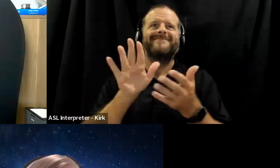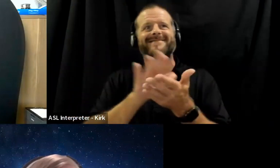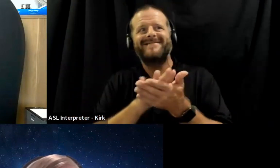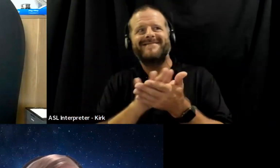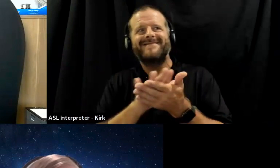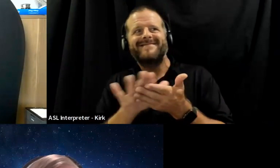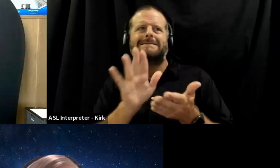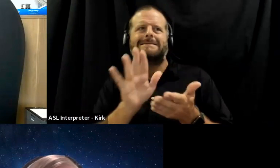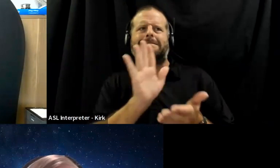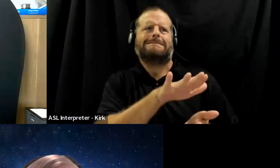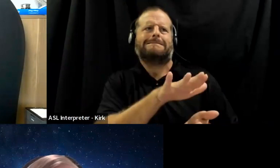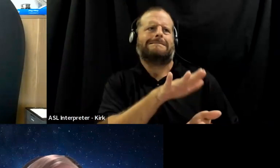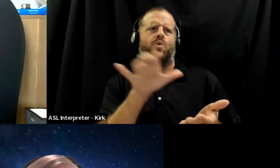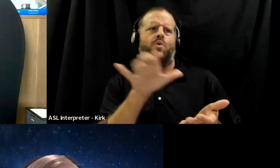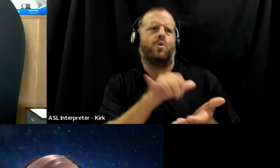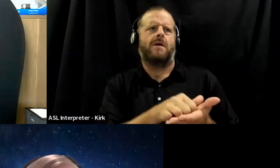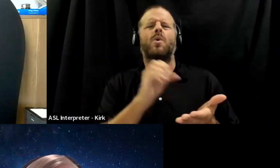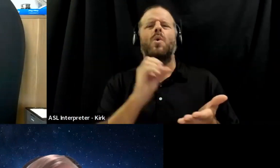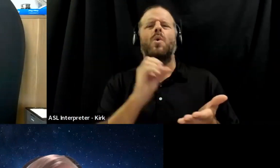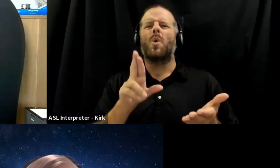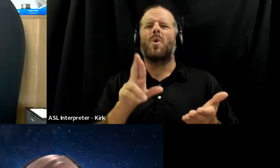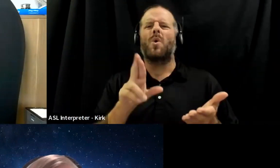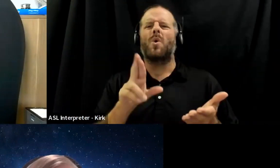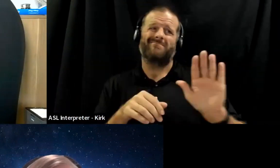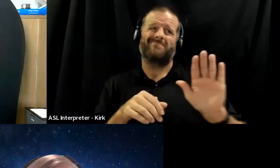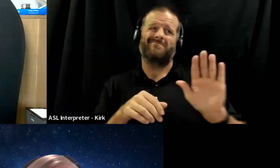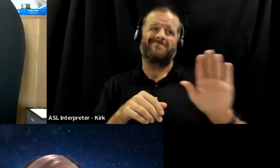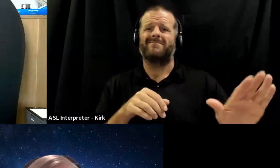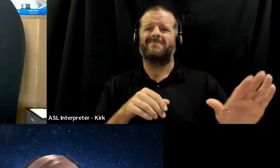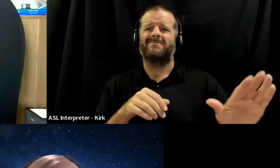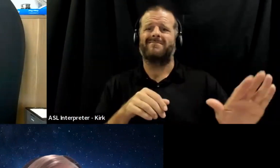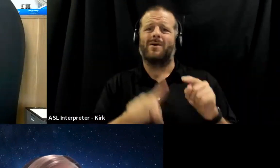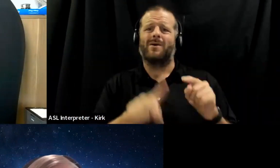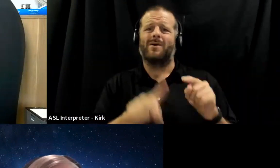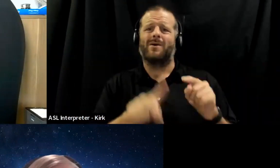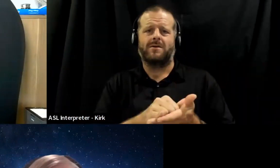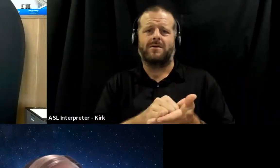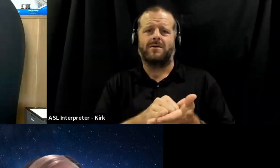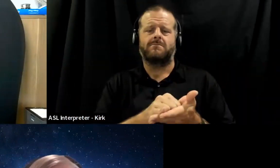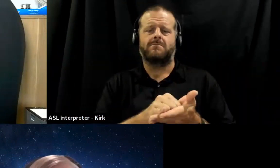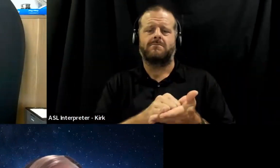or deny us from pursuing opportunities. Sometimes it's little things.